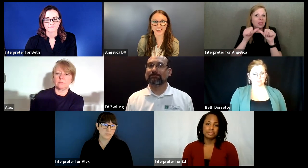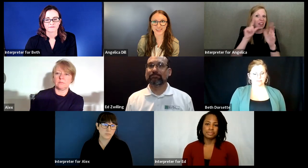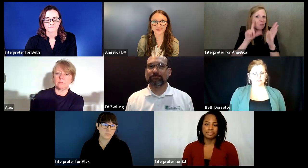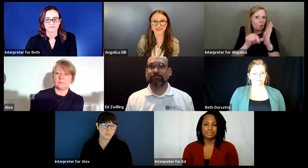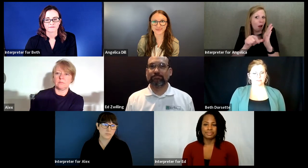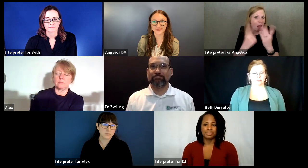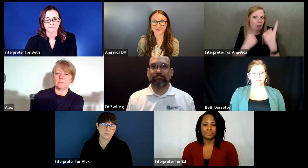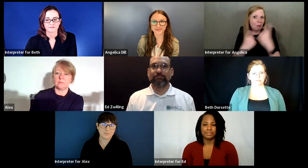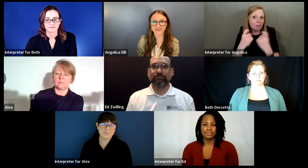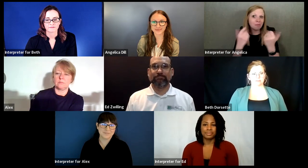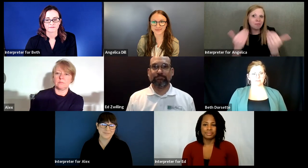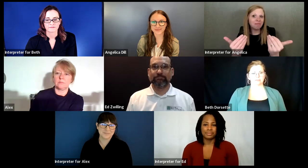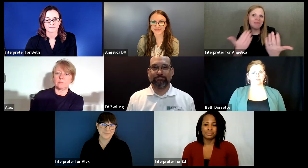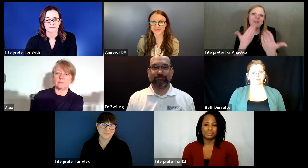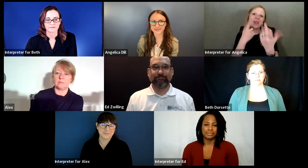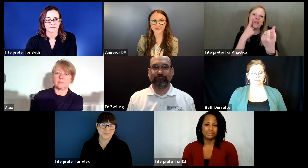Let's see if we have anybody staying for questions. Thank you, Anna. Thank you, everyone.